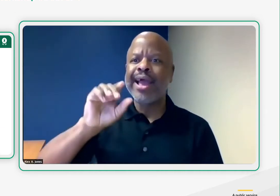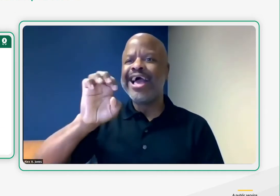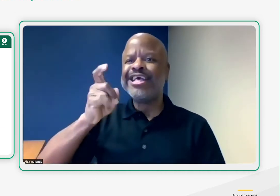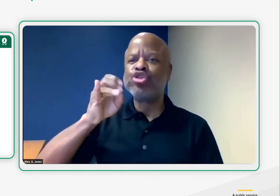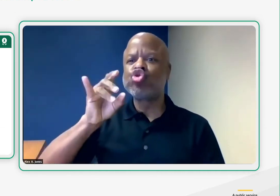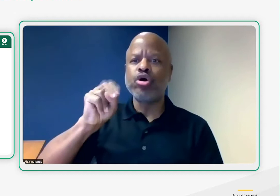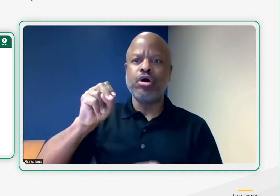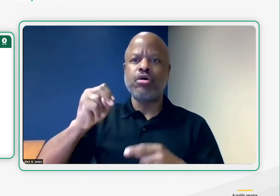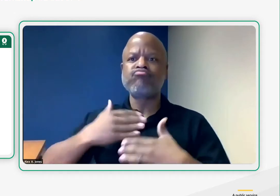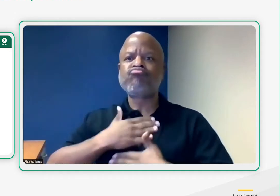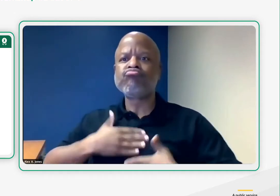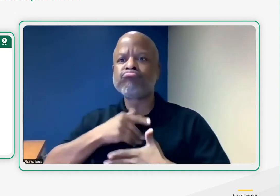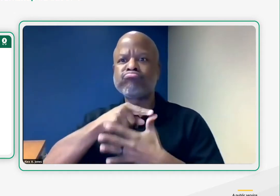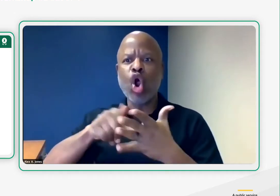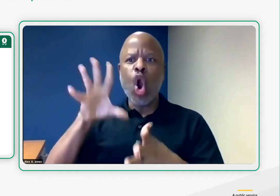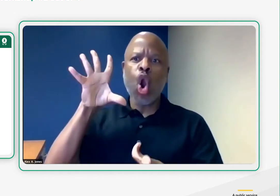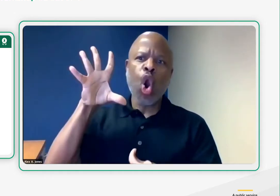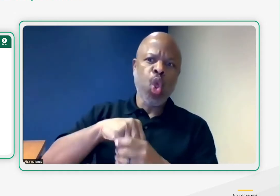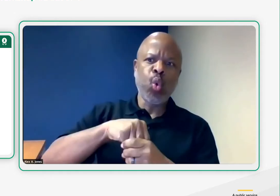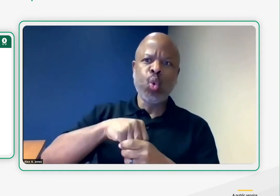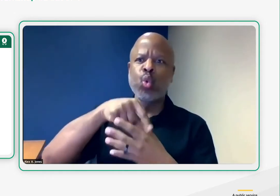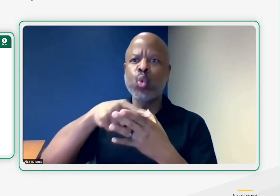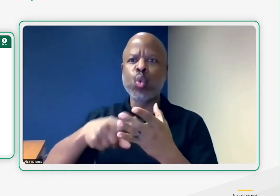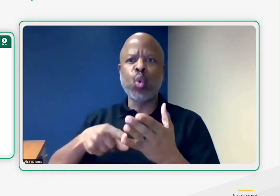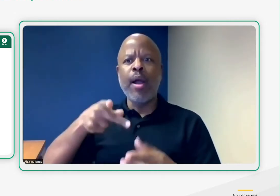the extra excursions. All of that is included.